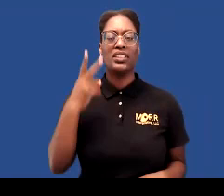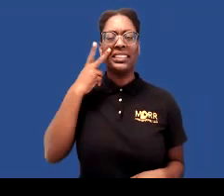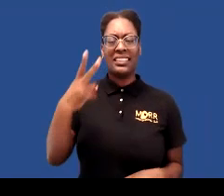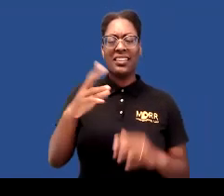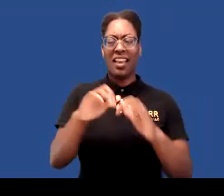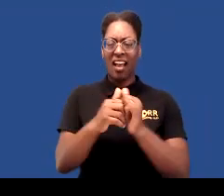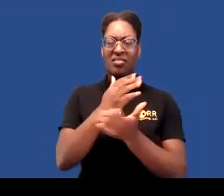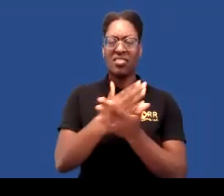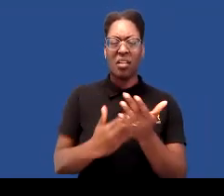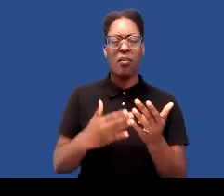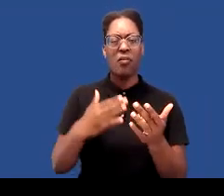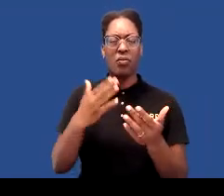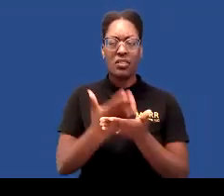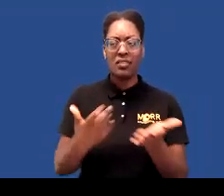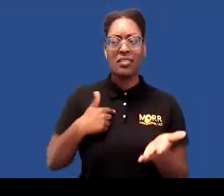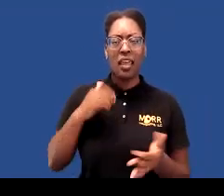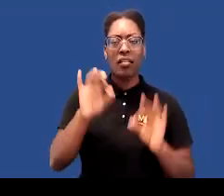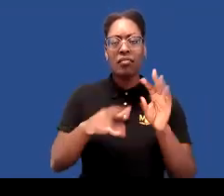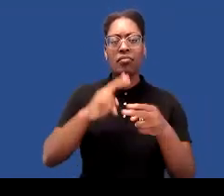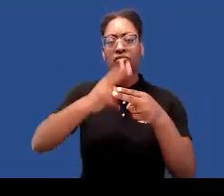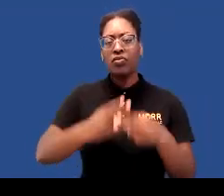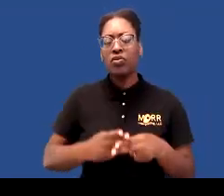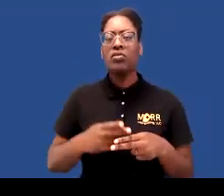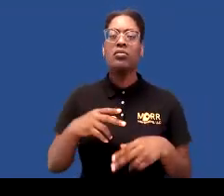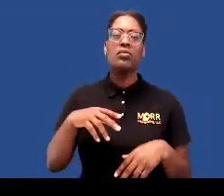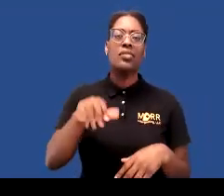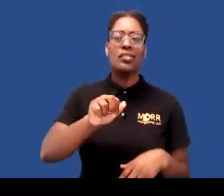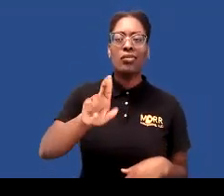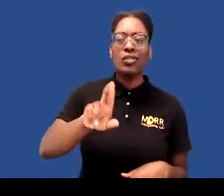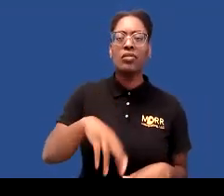between antiracism and activity theory, between antiracism and decolonization,